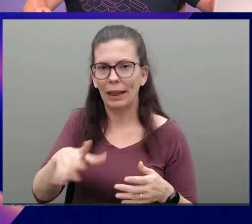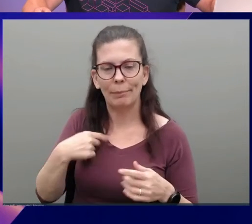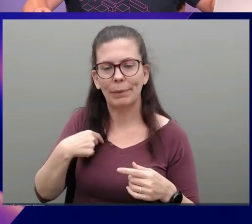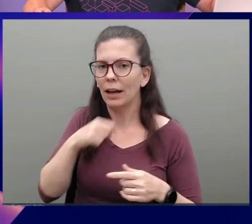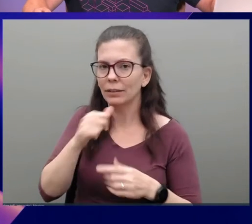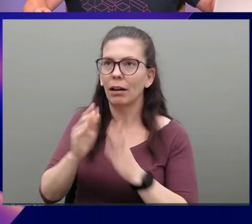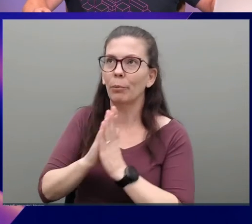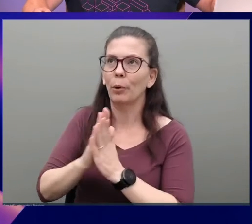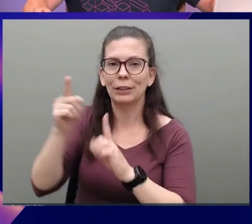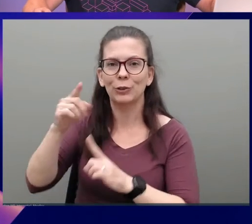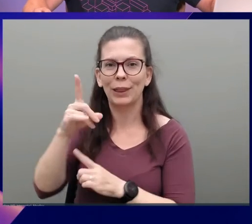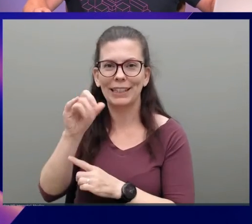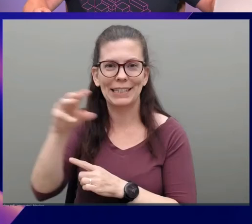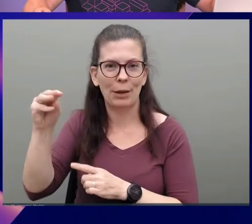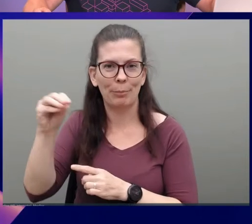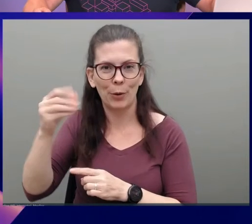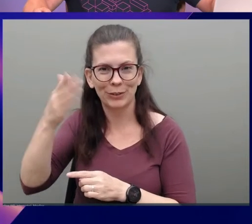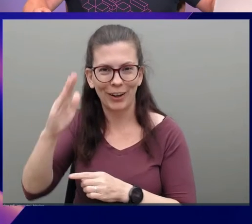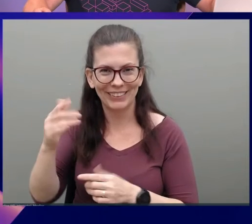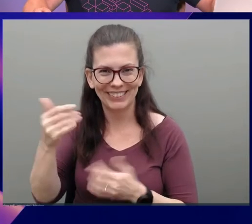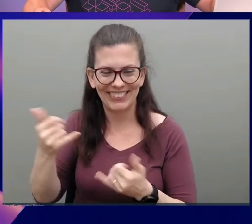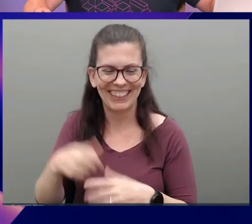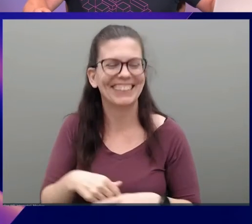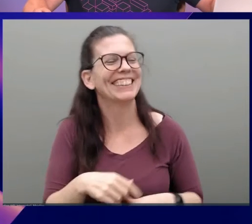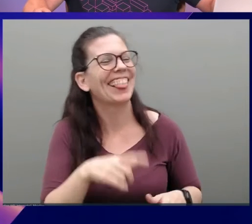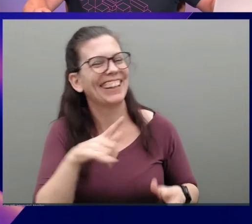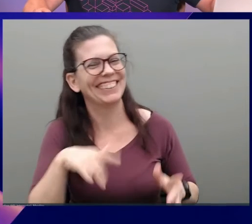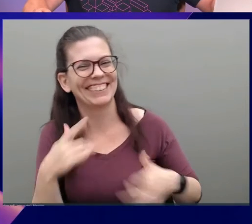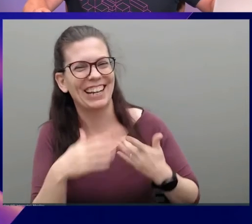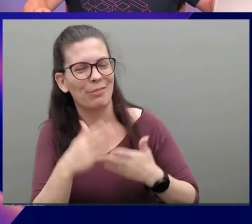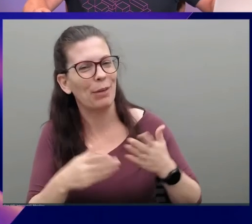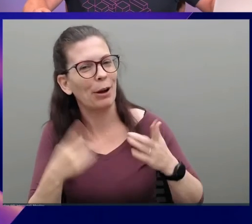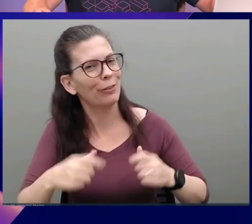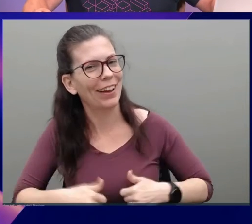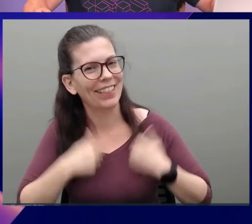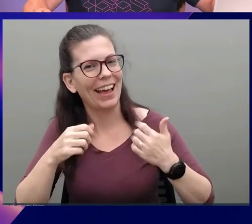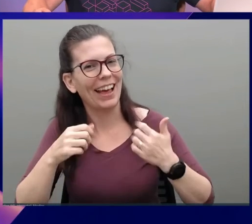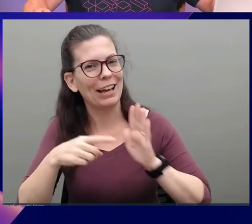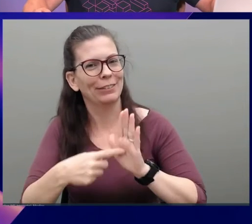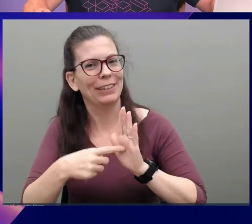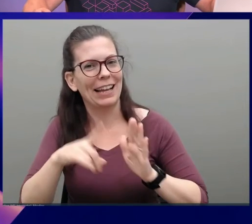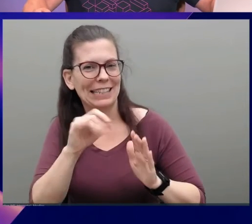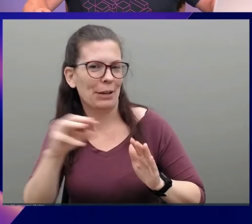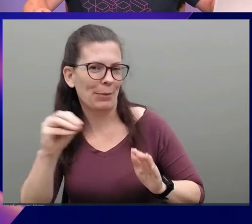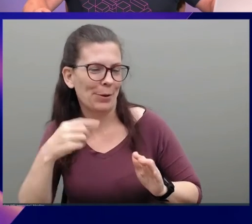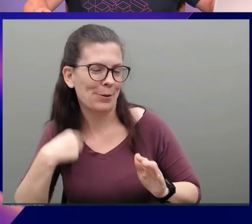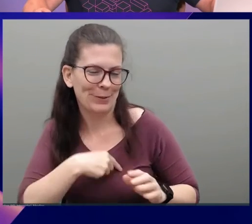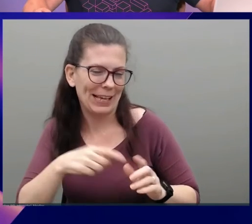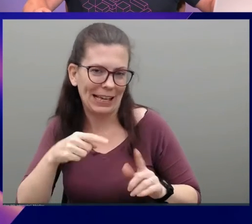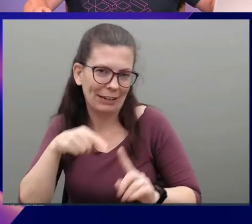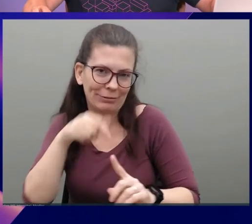Well, that's the exciting part about having a live demo, and sometimes we have to deal with a slow response to the system, which is what happens